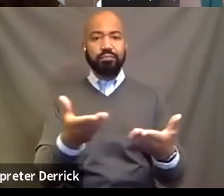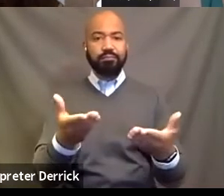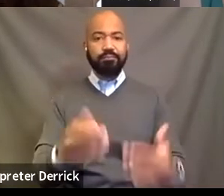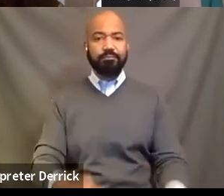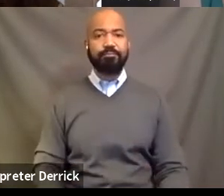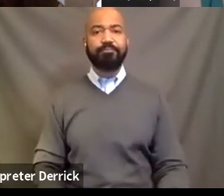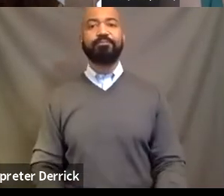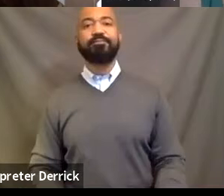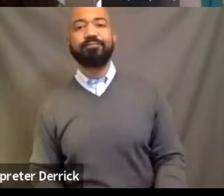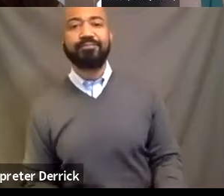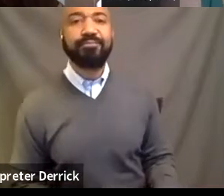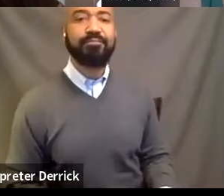Leah (she/her): Okay How did we make choices.